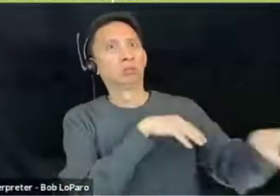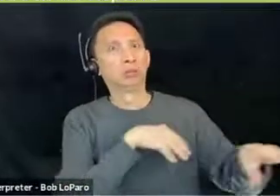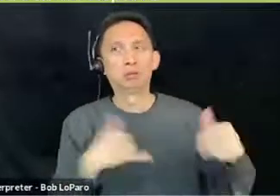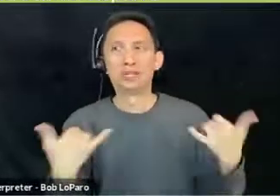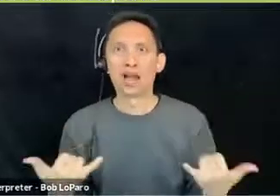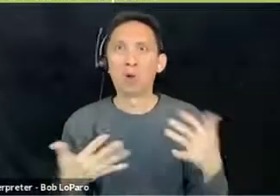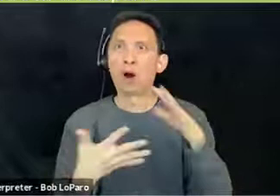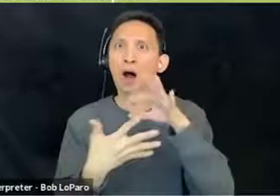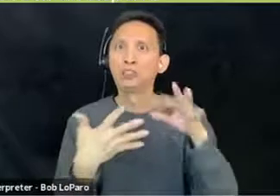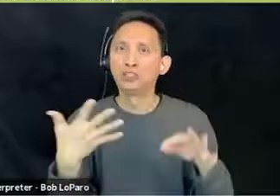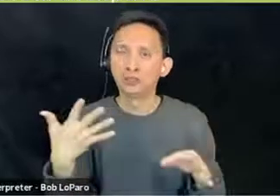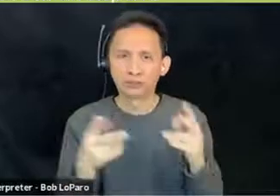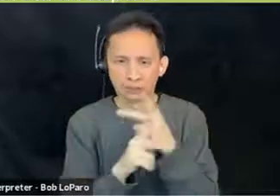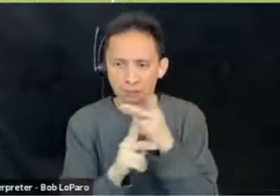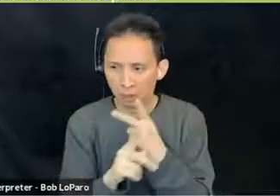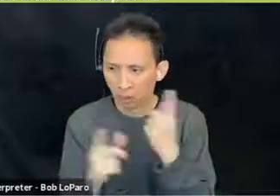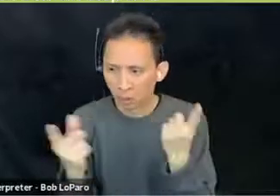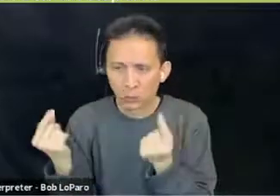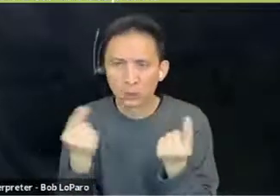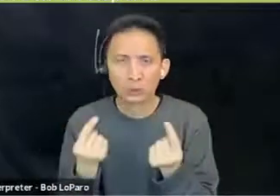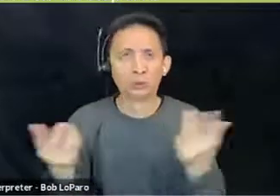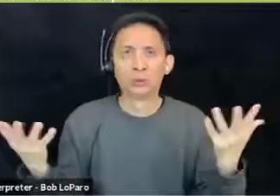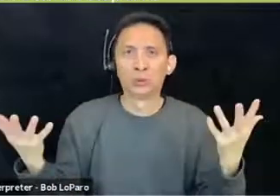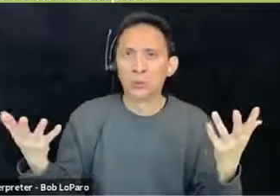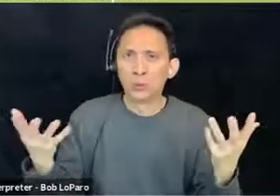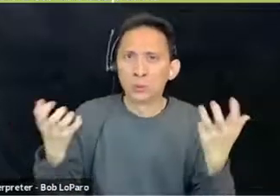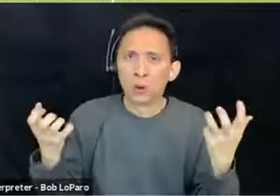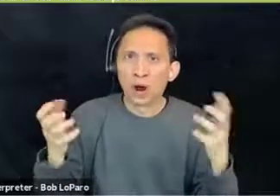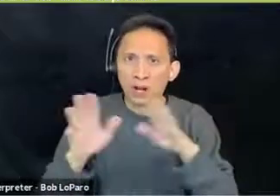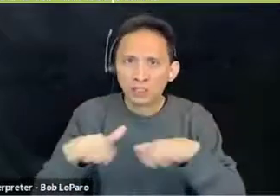to help those families have healthy children